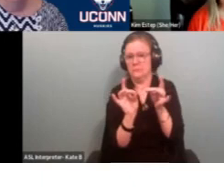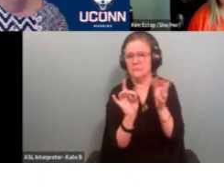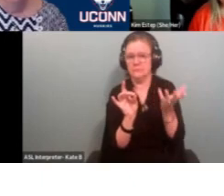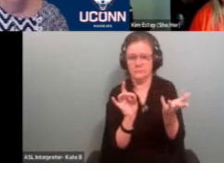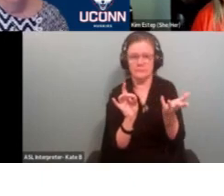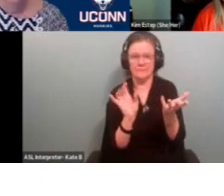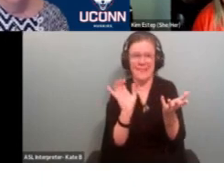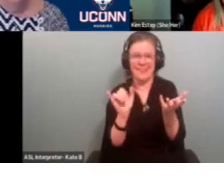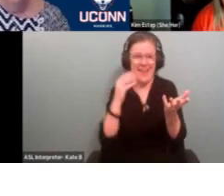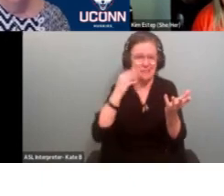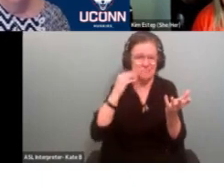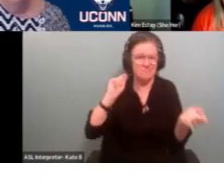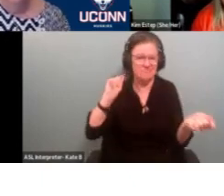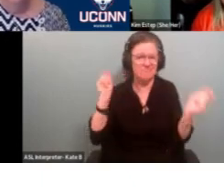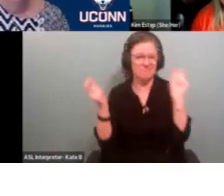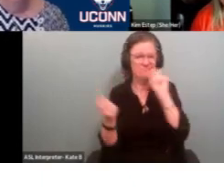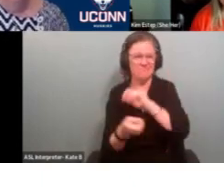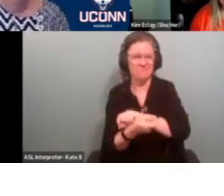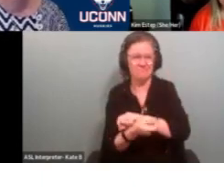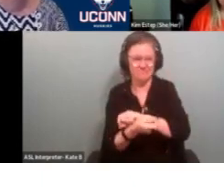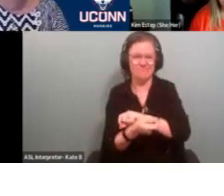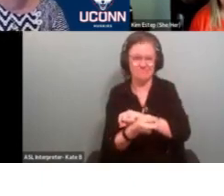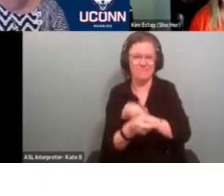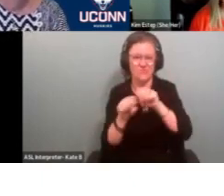evolution from that system perspective.